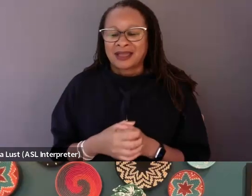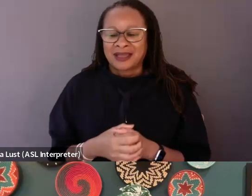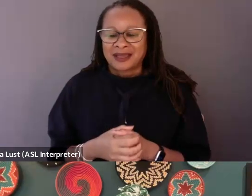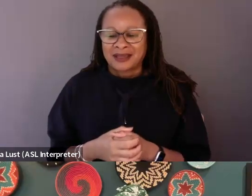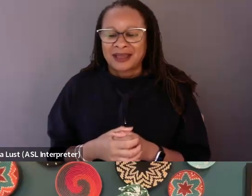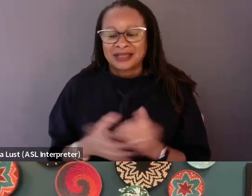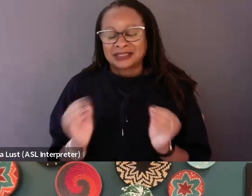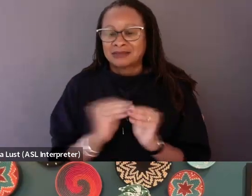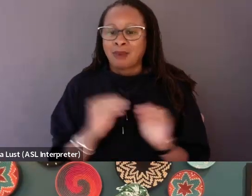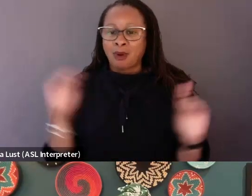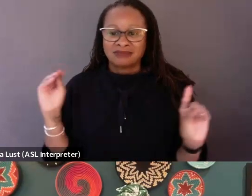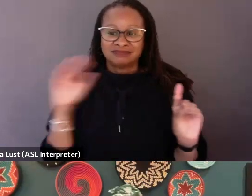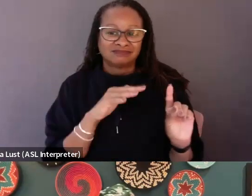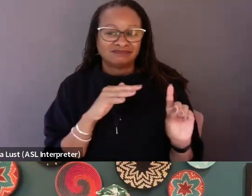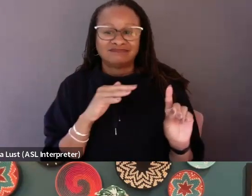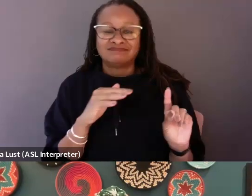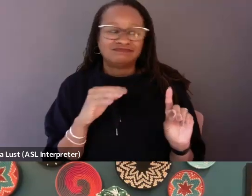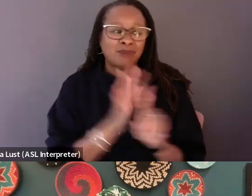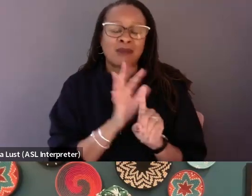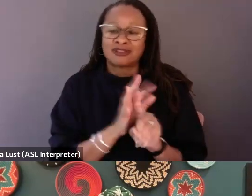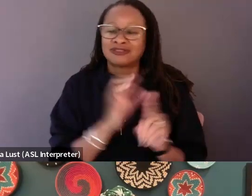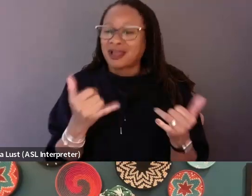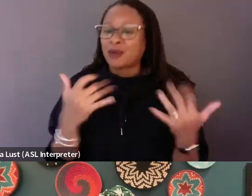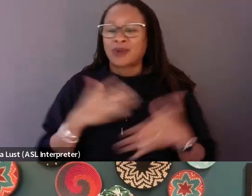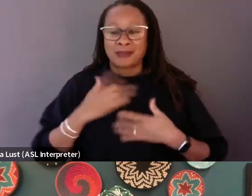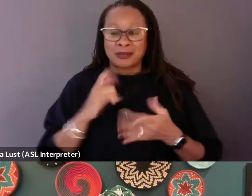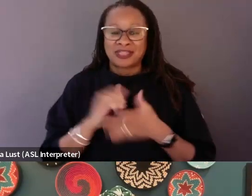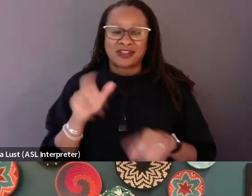and we're very happy about that, of course. And Sarvnik, I'm curious about